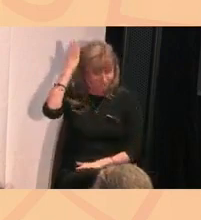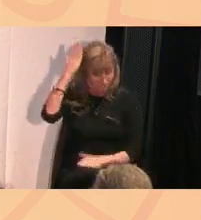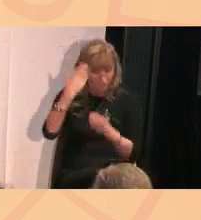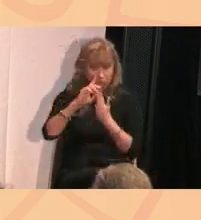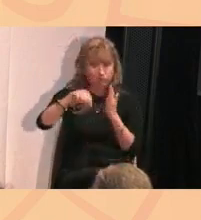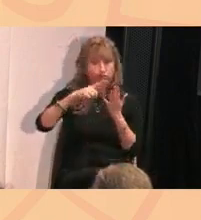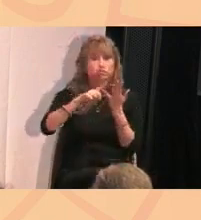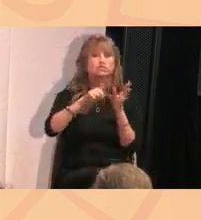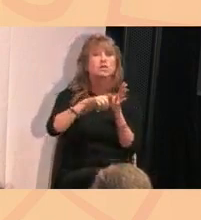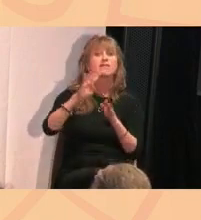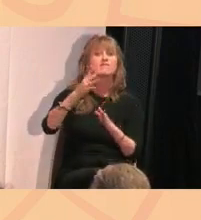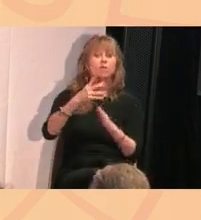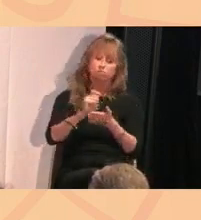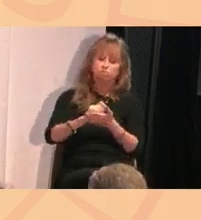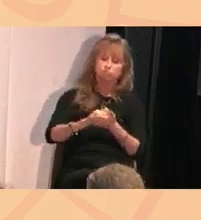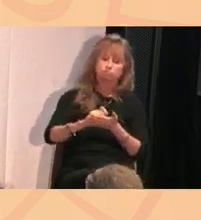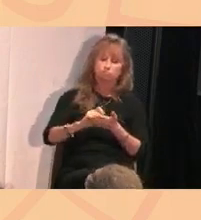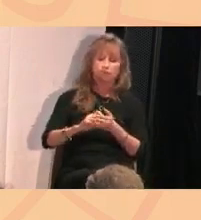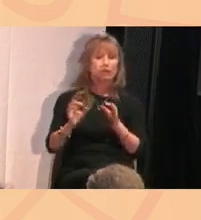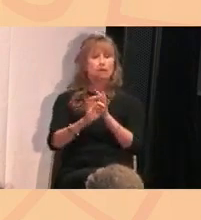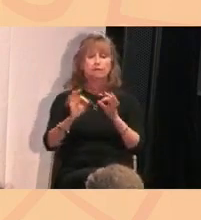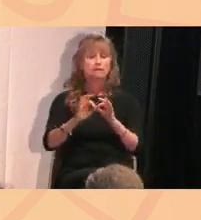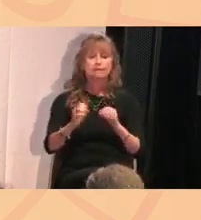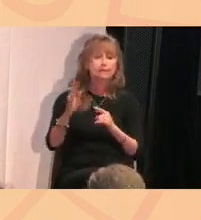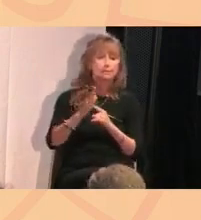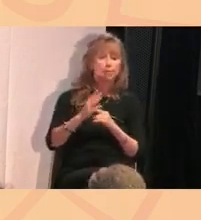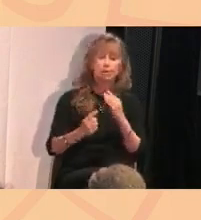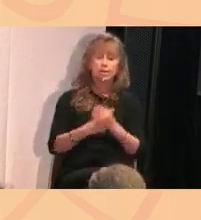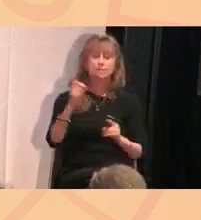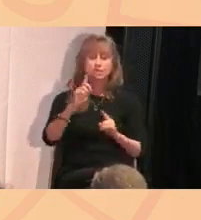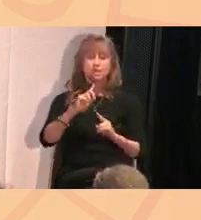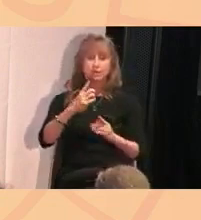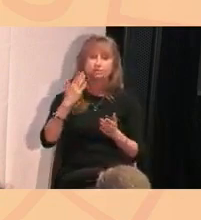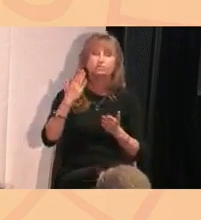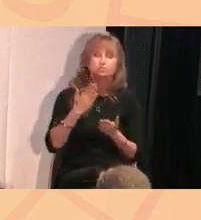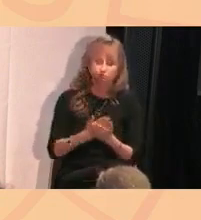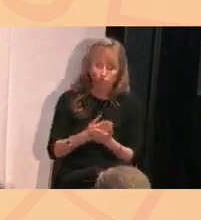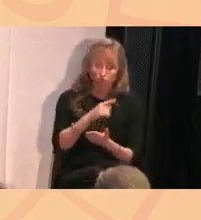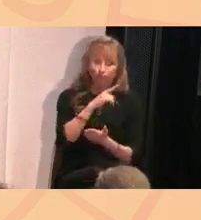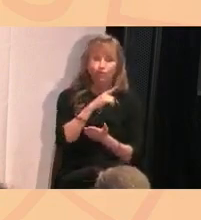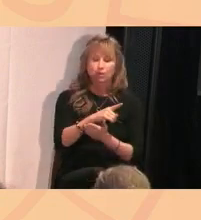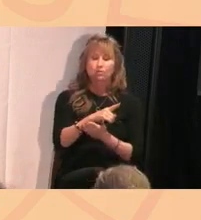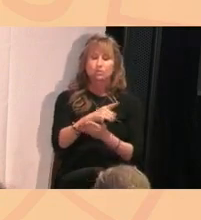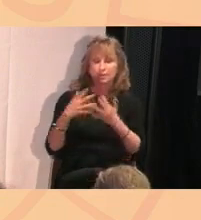And it's said that the king on July 4th,